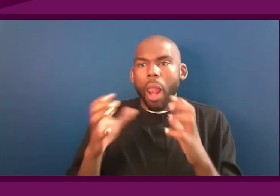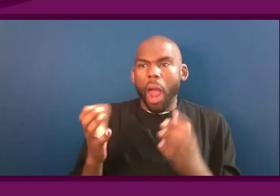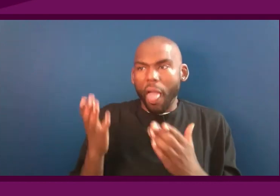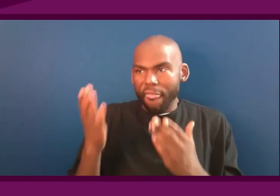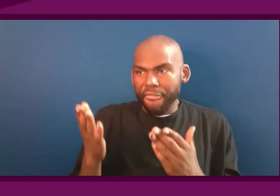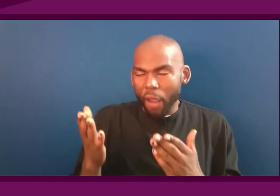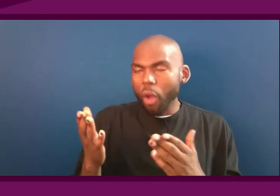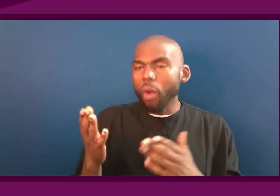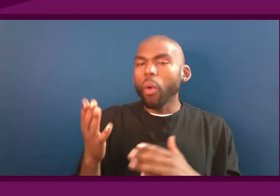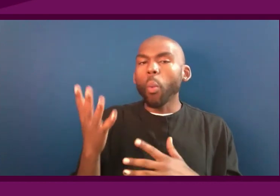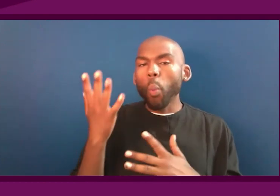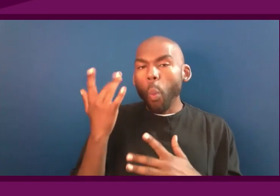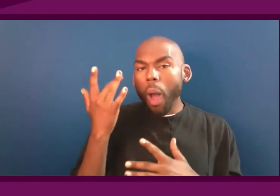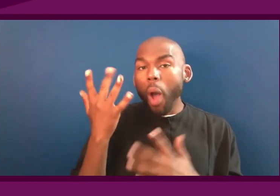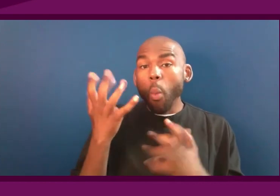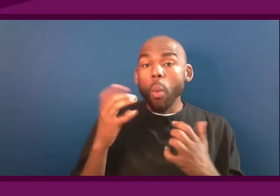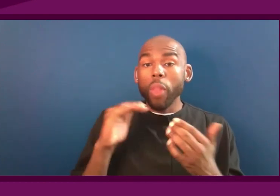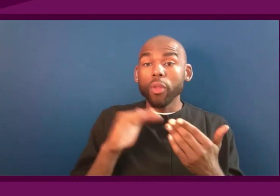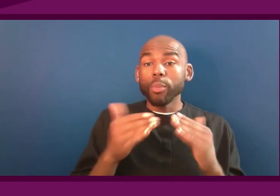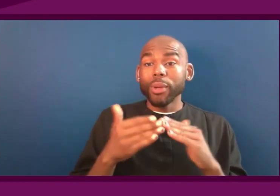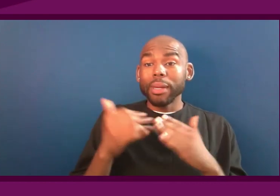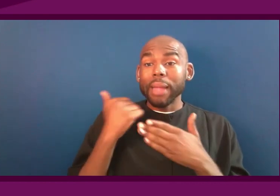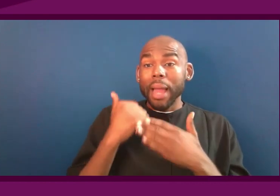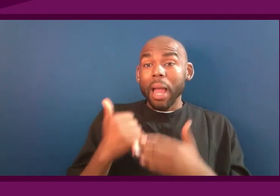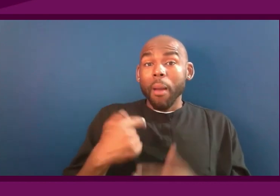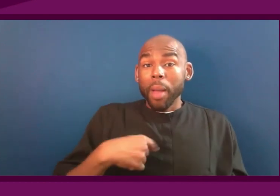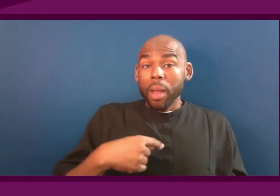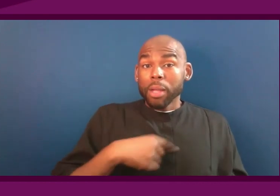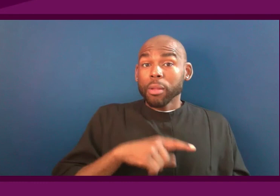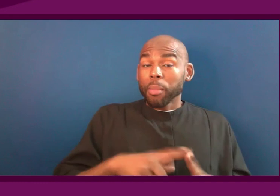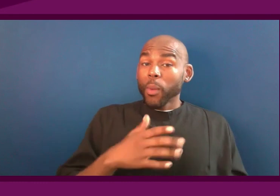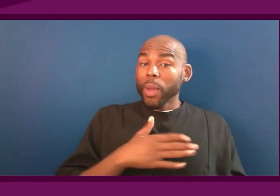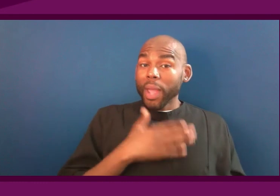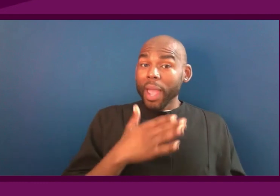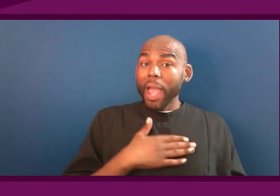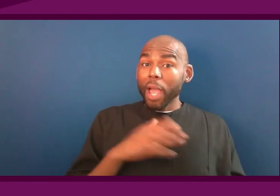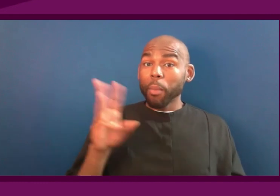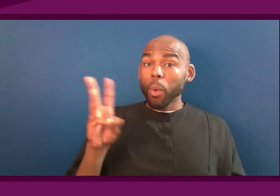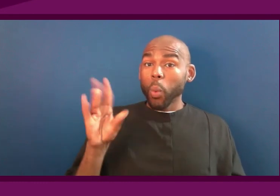I appreciate it. Well, I actually have one more question actually. My last question for